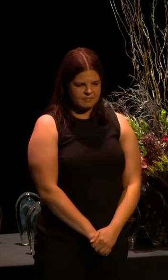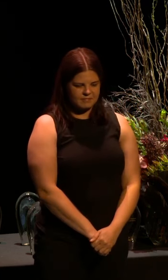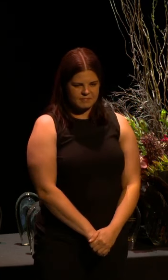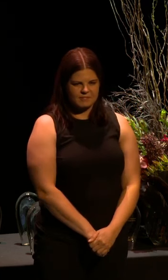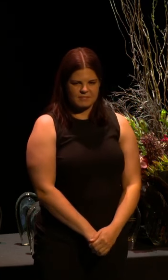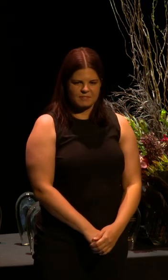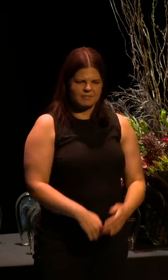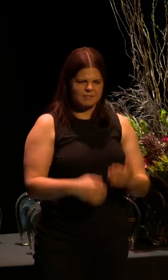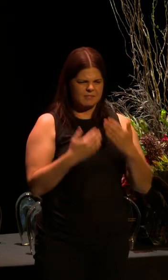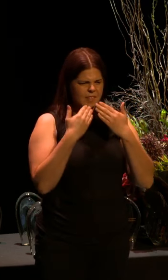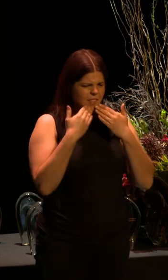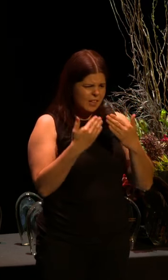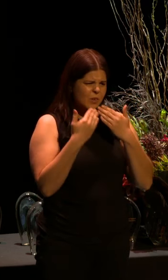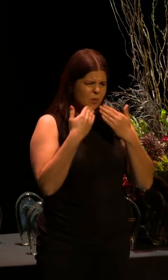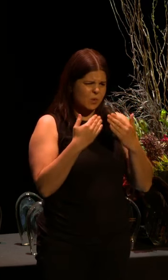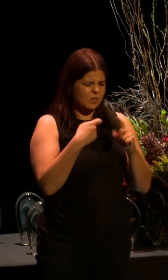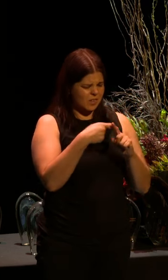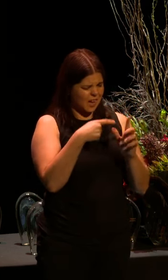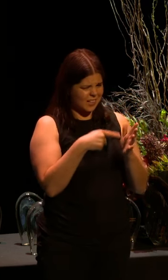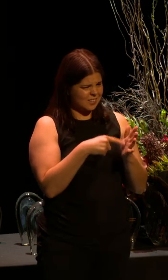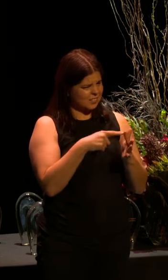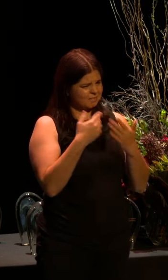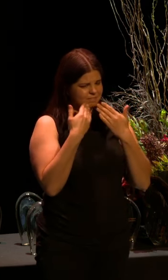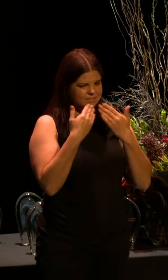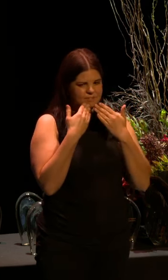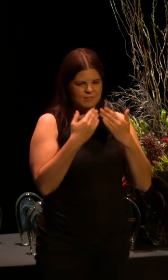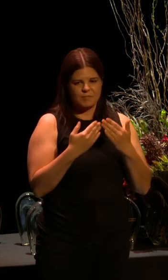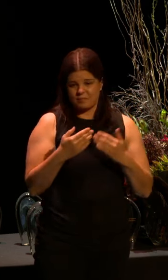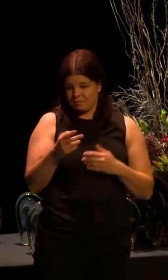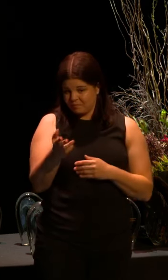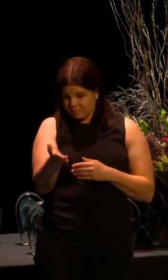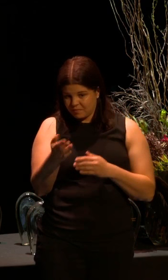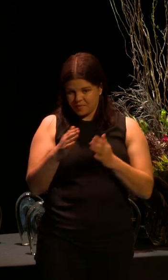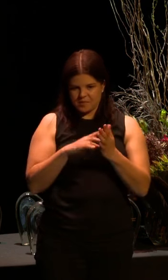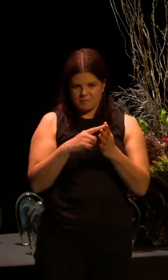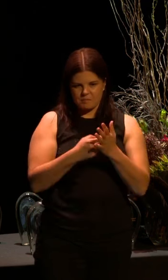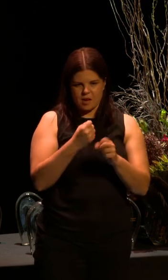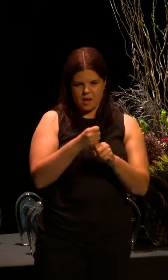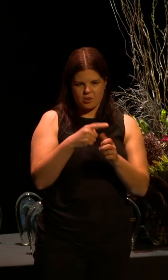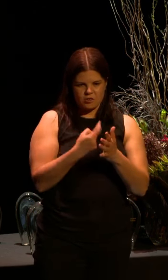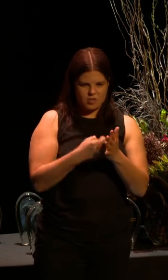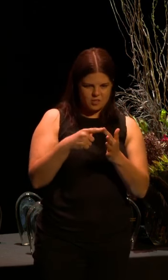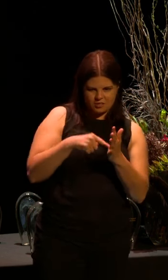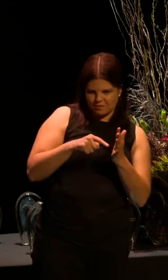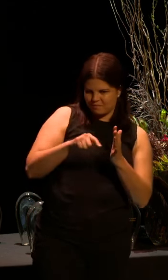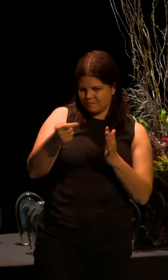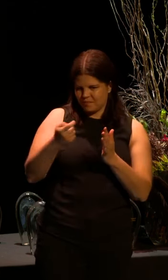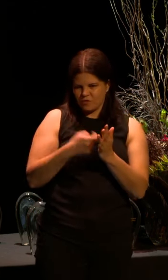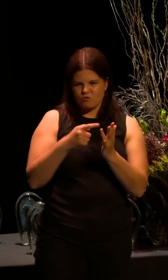Thank you very much indeed, Kate, and thank you, Margaret, and thank you, Ron.